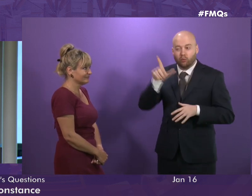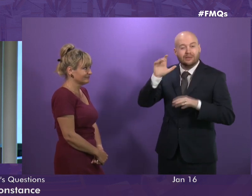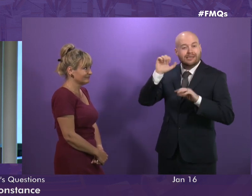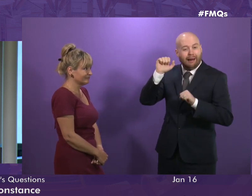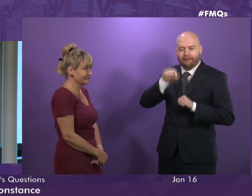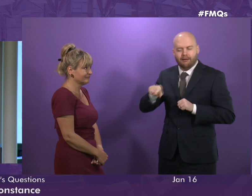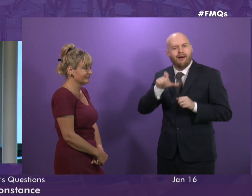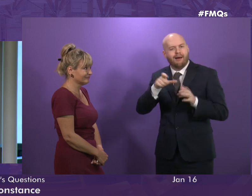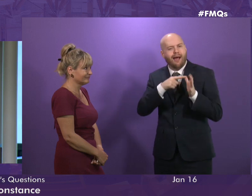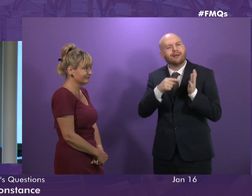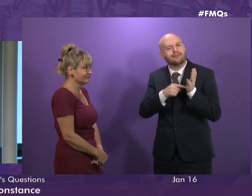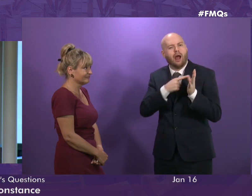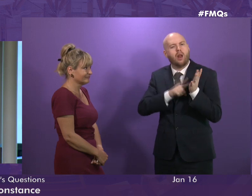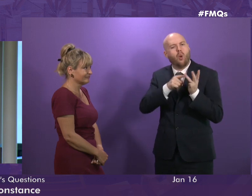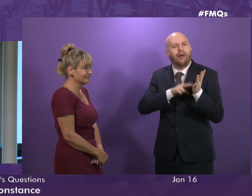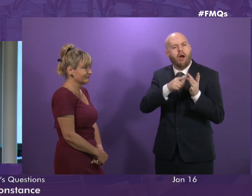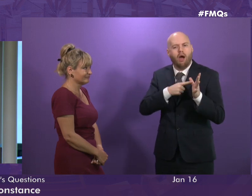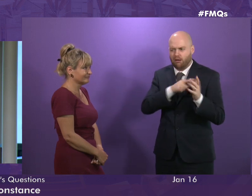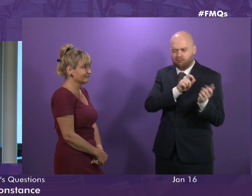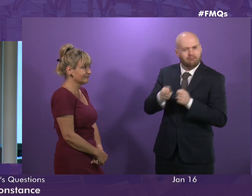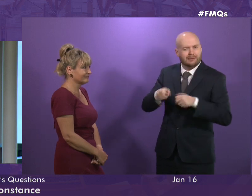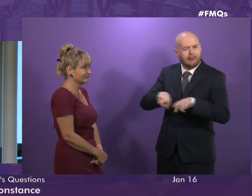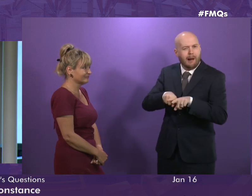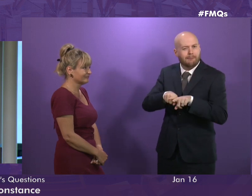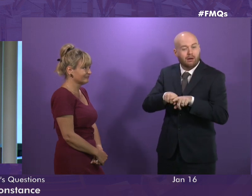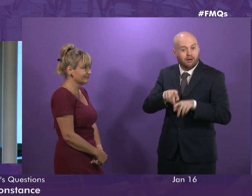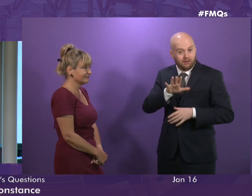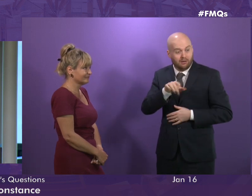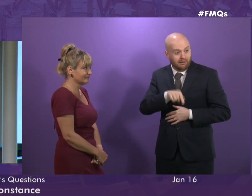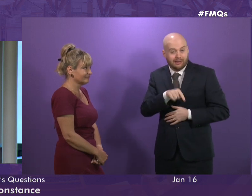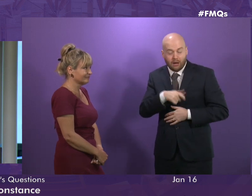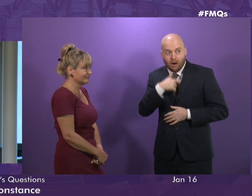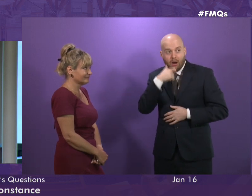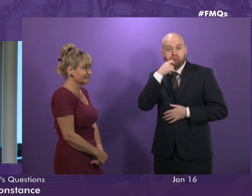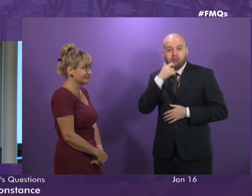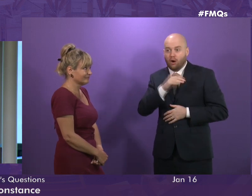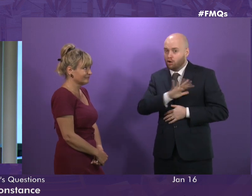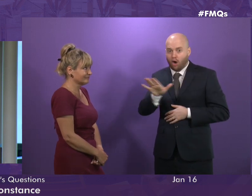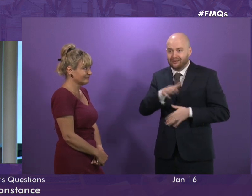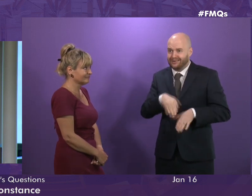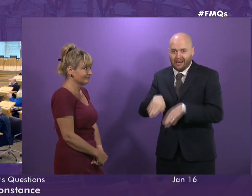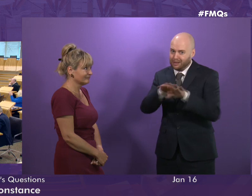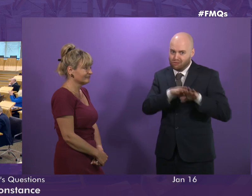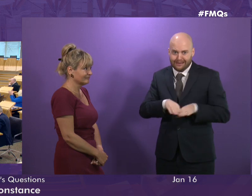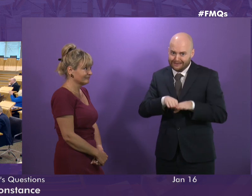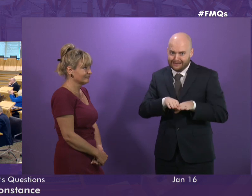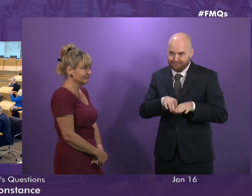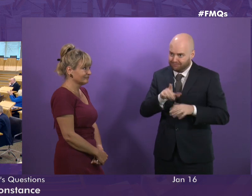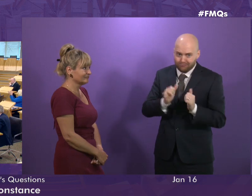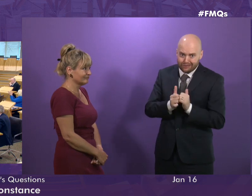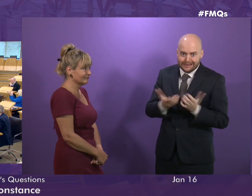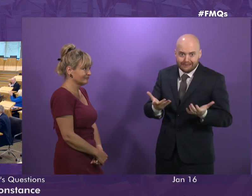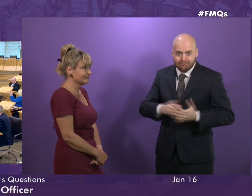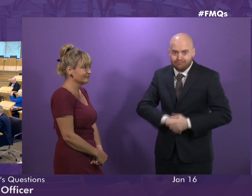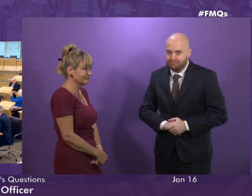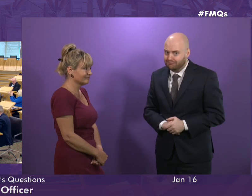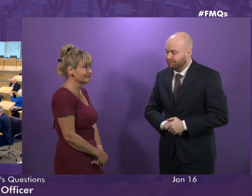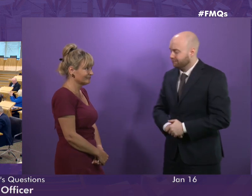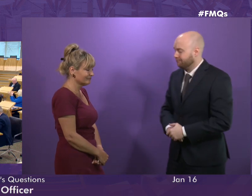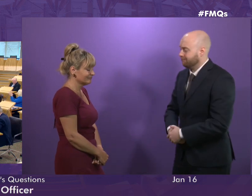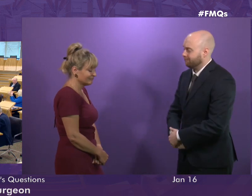that is a potentially inflammatory and undemocratic position to take.